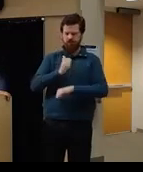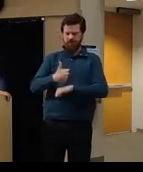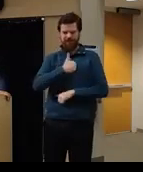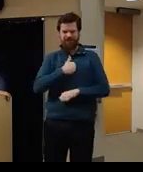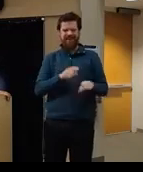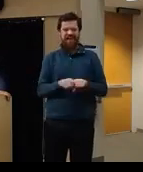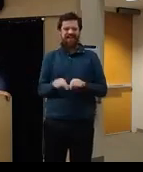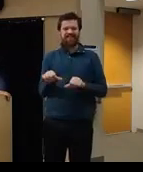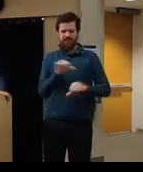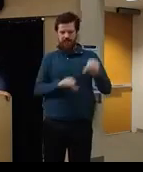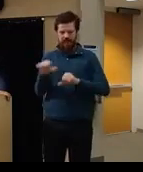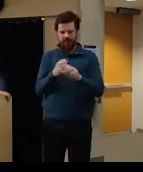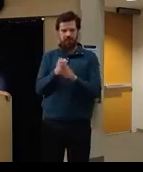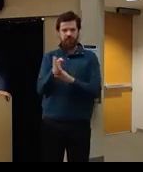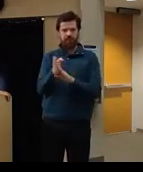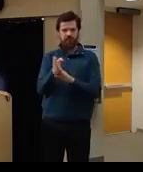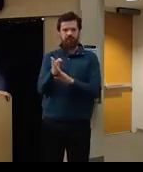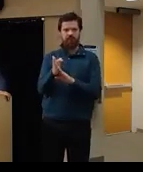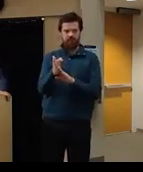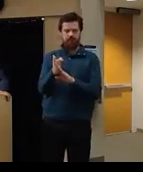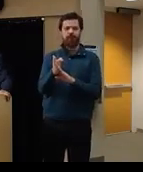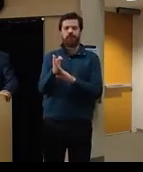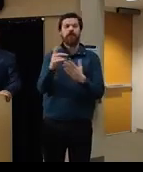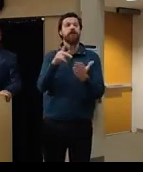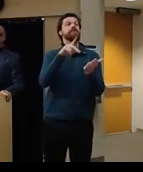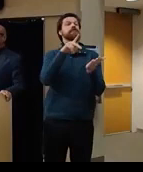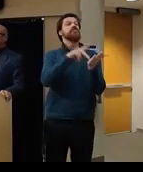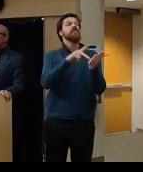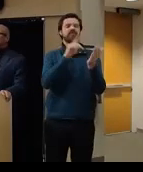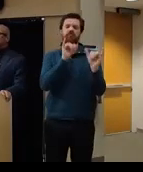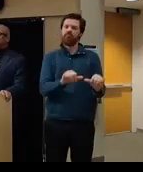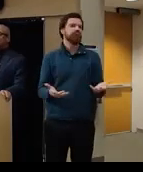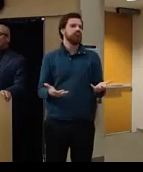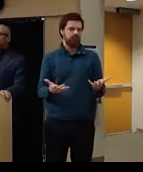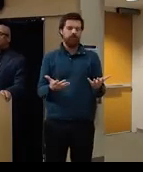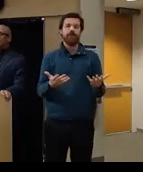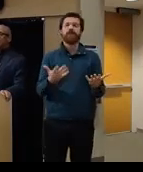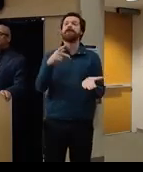as a scientific discipline and so Psychiatry would be no different and then they became uh